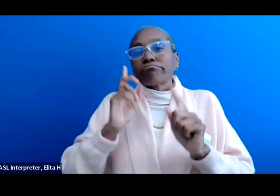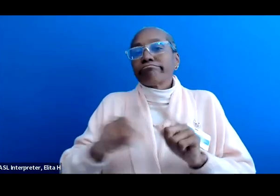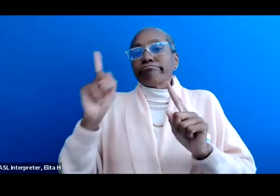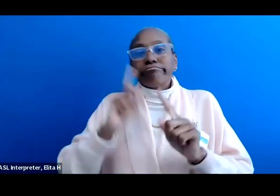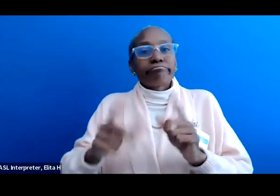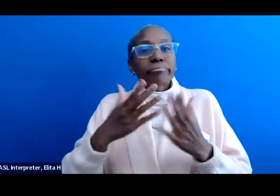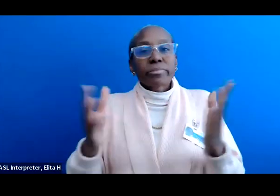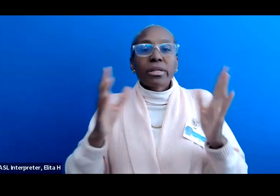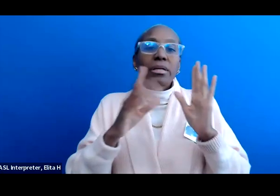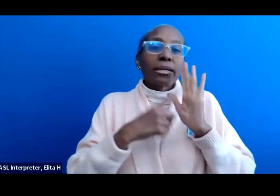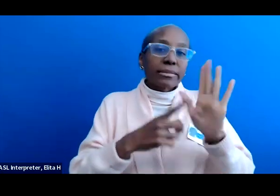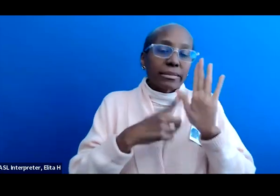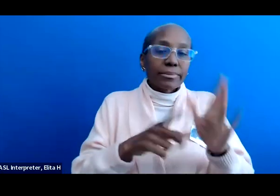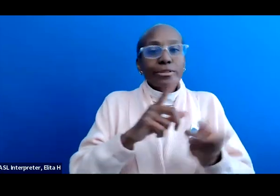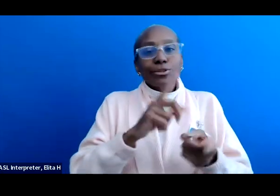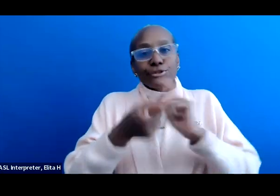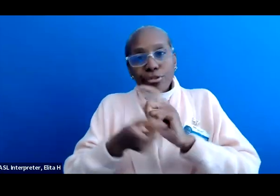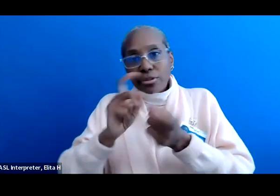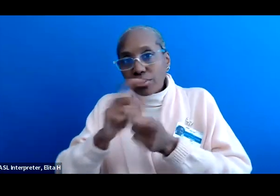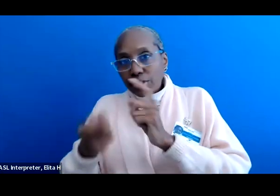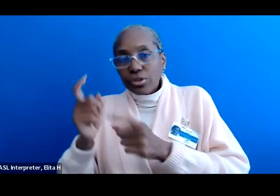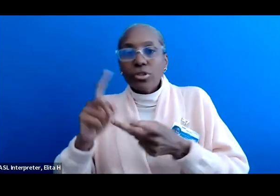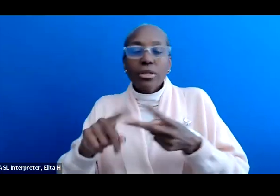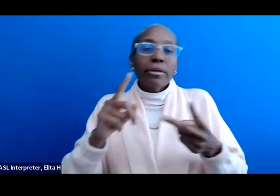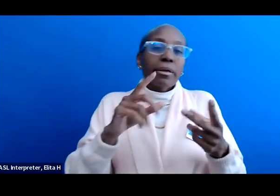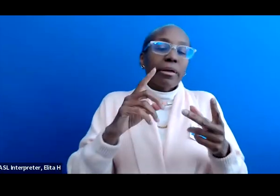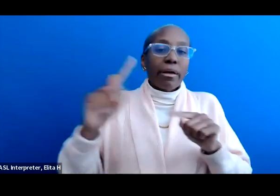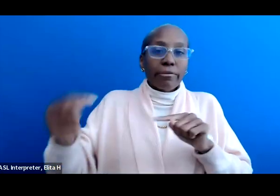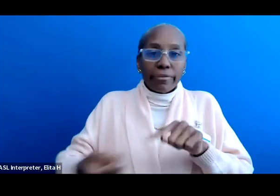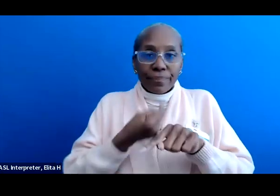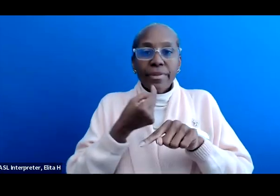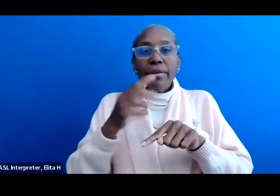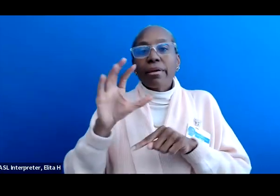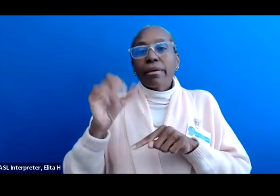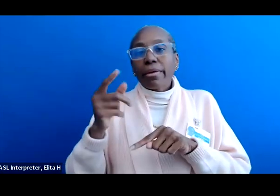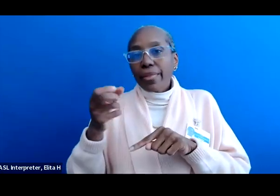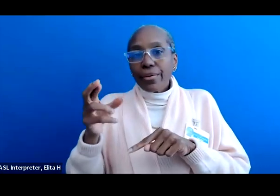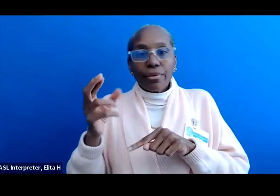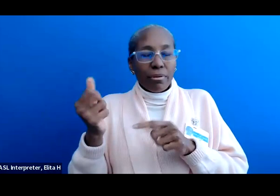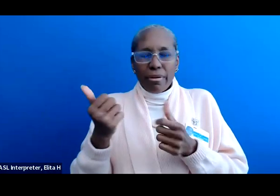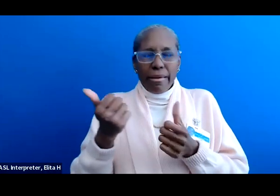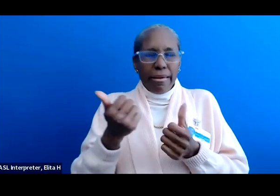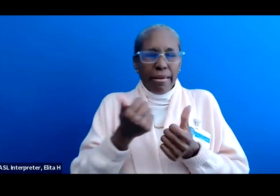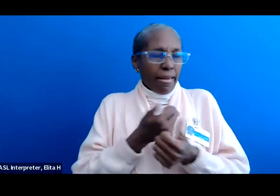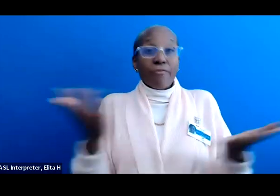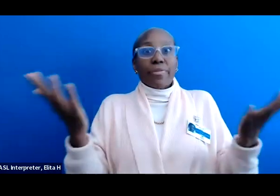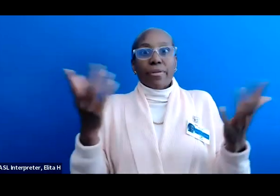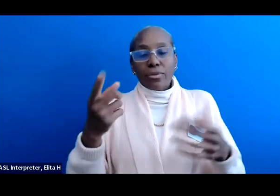The exhibits are always changing, they have catheters, they have just everything, everything you can think of.